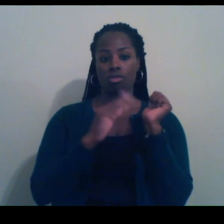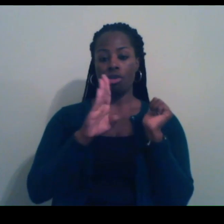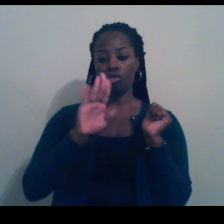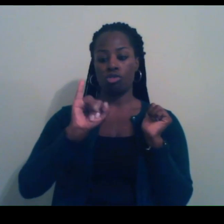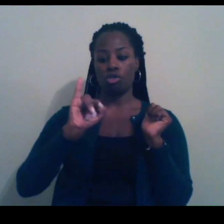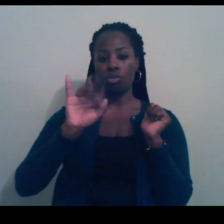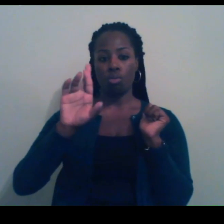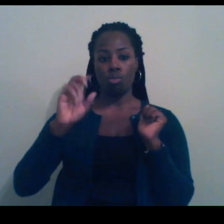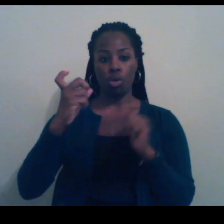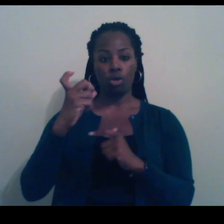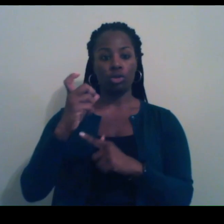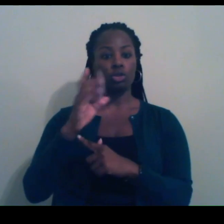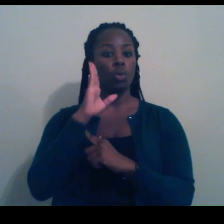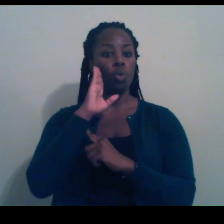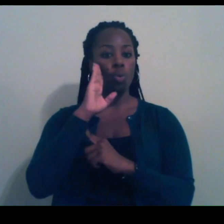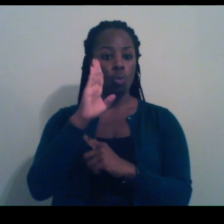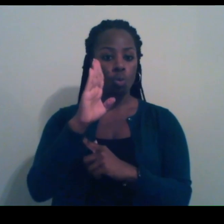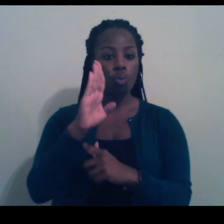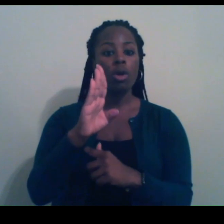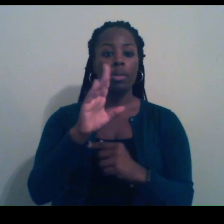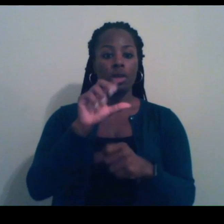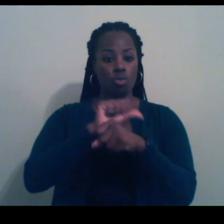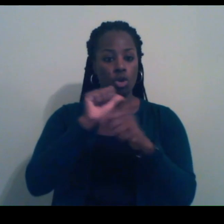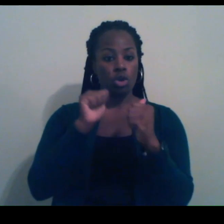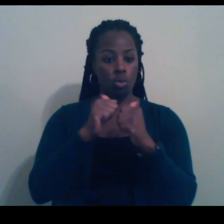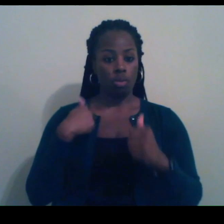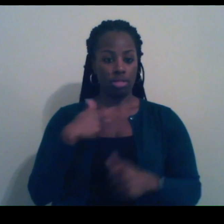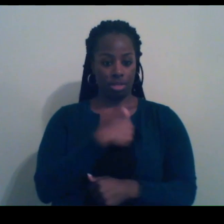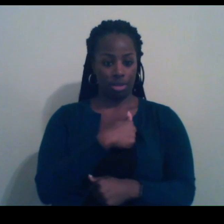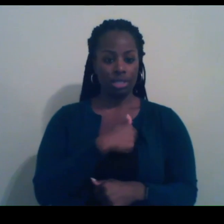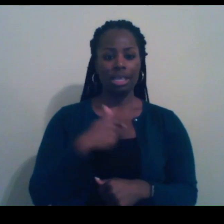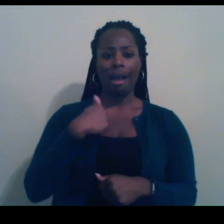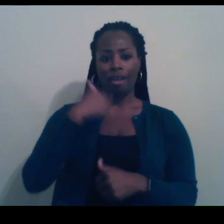these efforts across the government Dr. Birx and I go way back Dr. Birx and